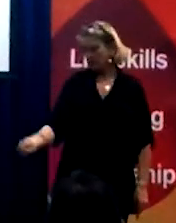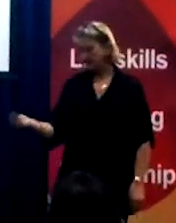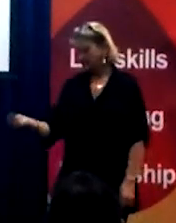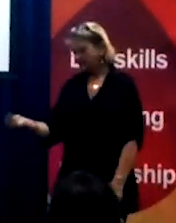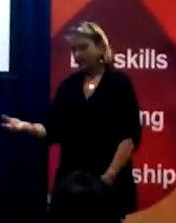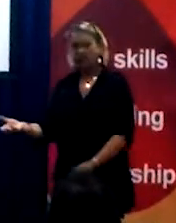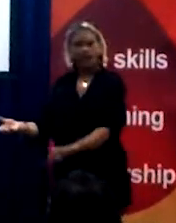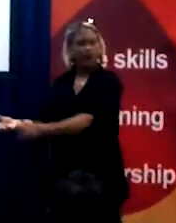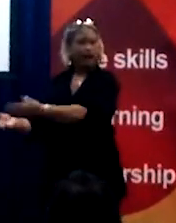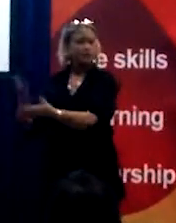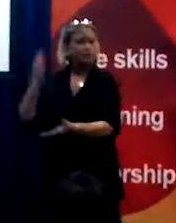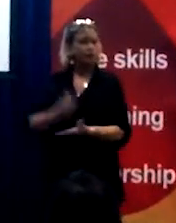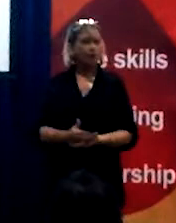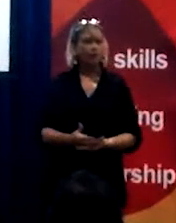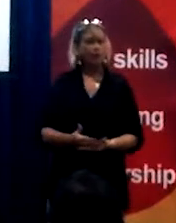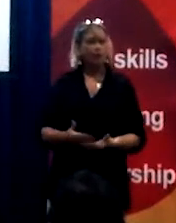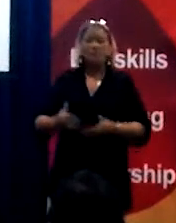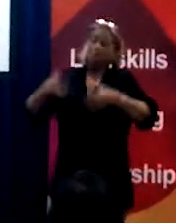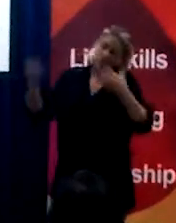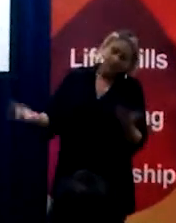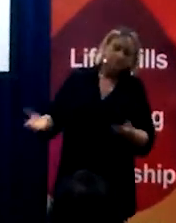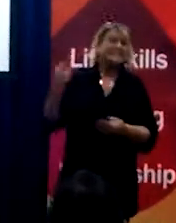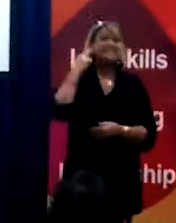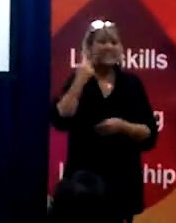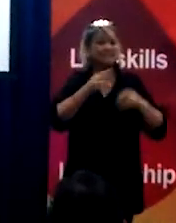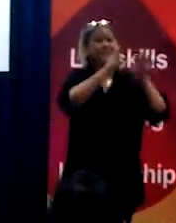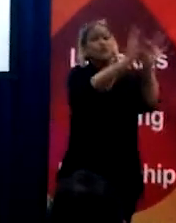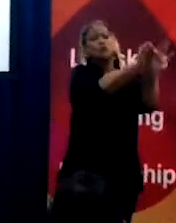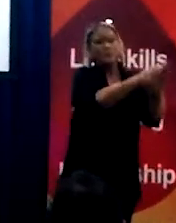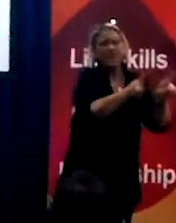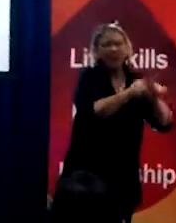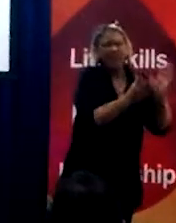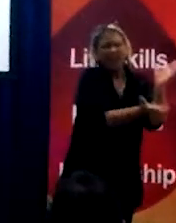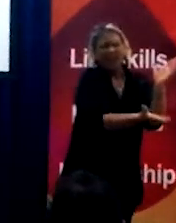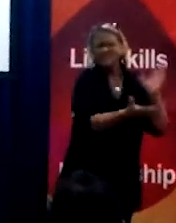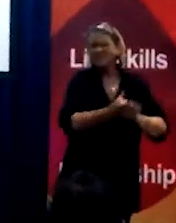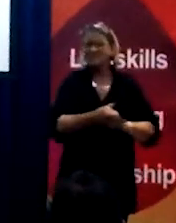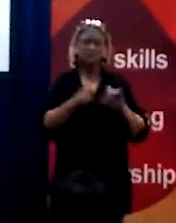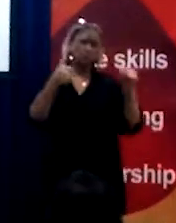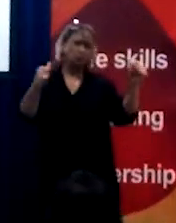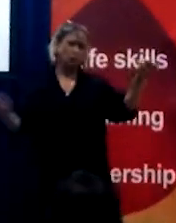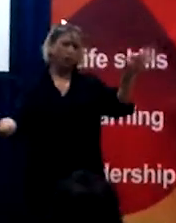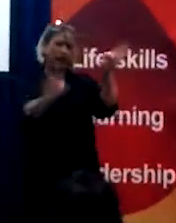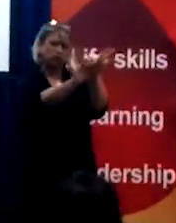It’s kind of along the lines of having a Deaf interpreter. They’ve just got that connection.